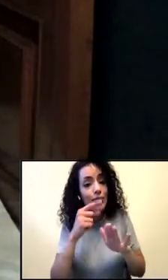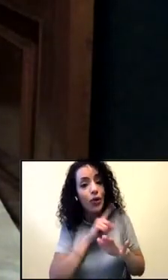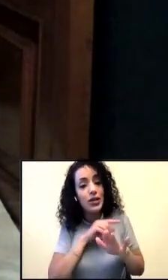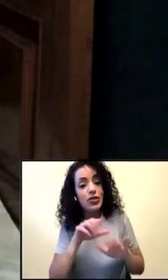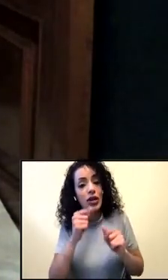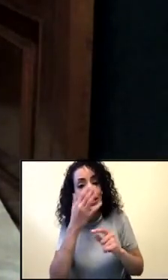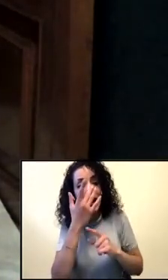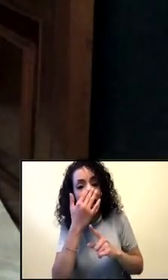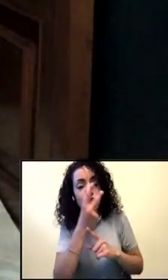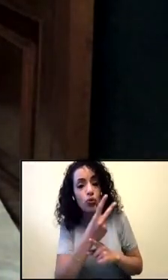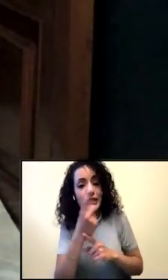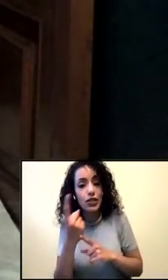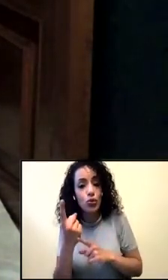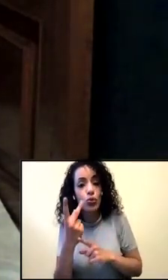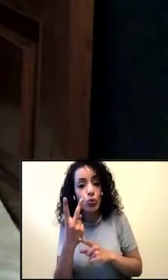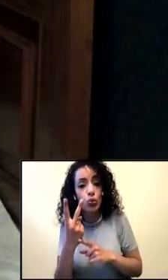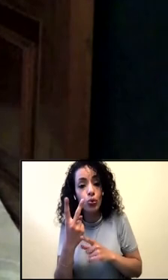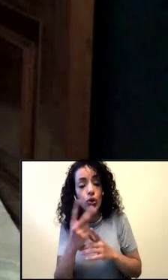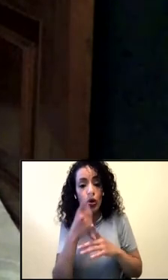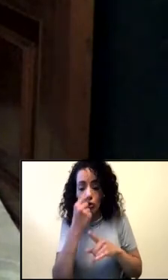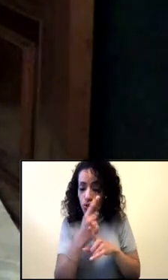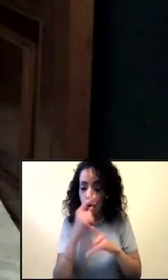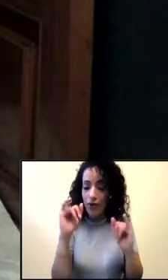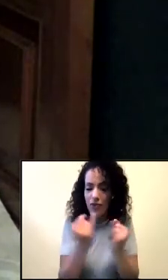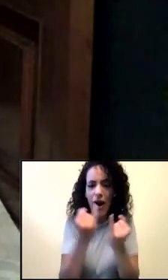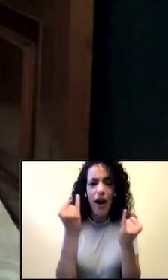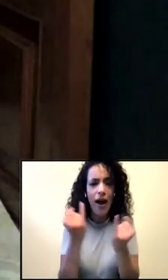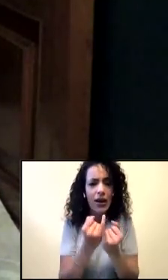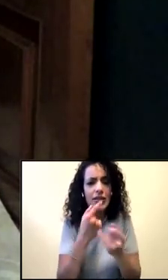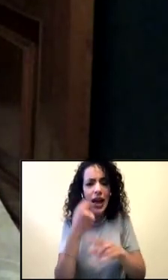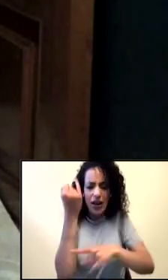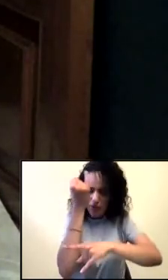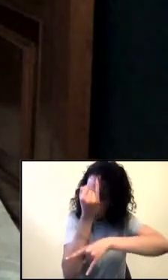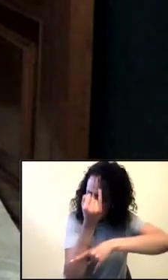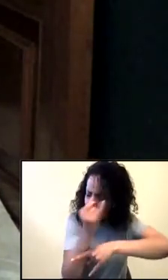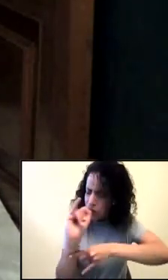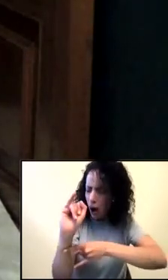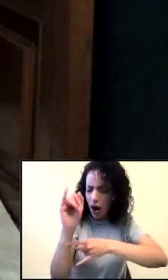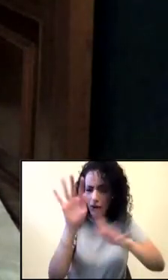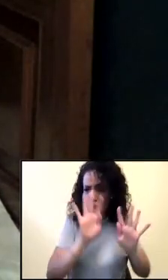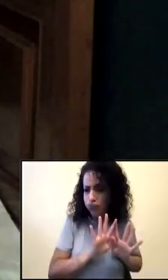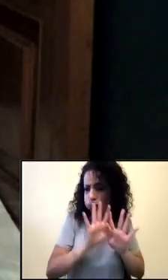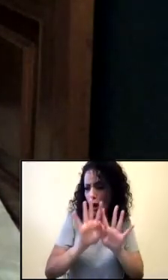and to talk about violence and riots and an event where 10 to 15 million people were displaced and